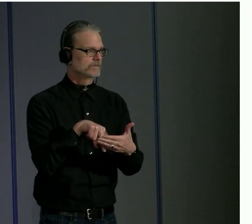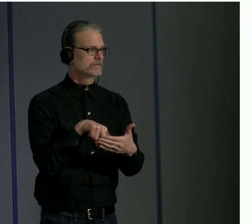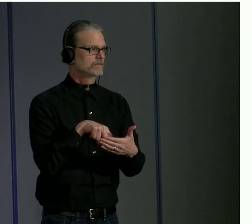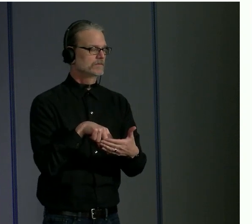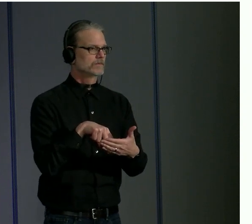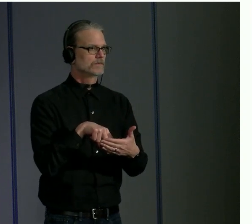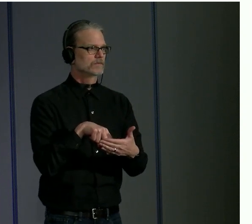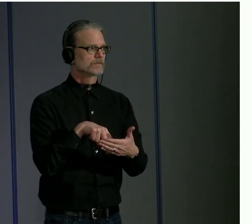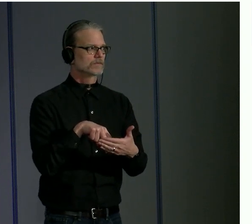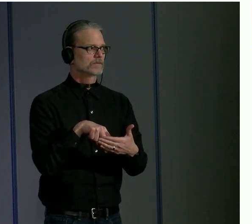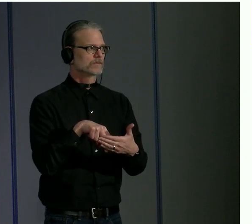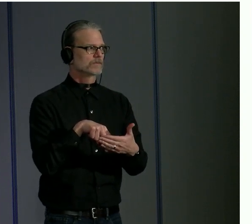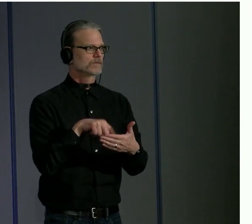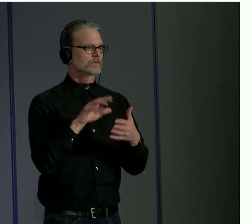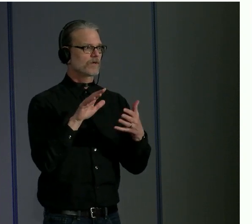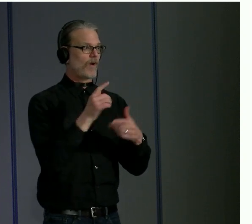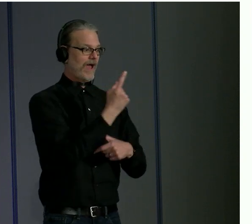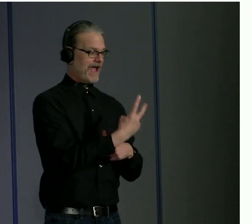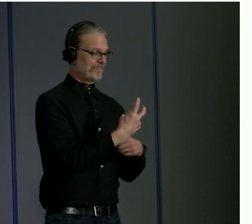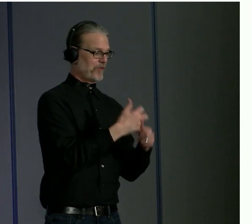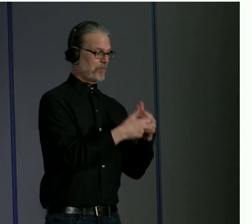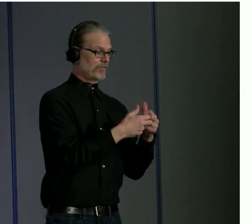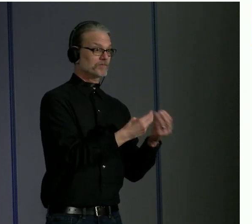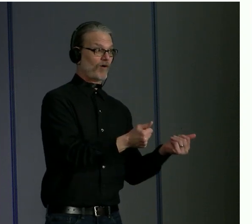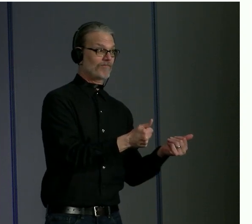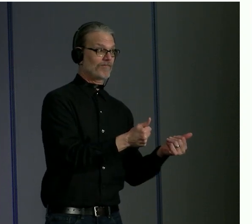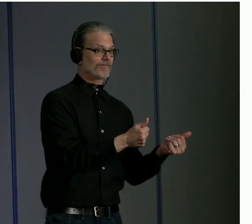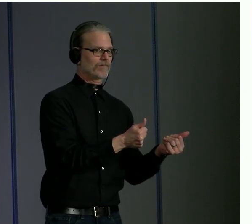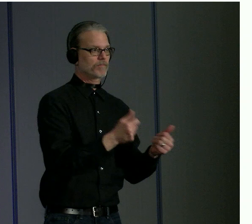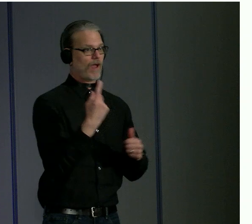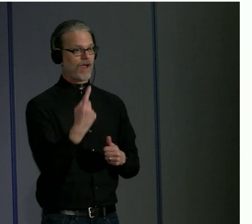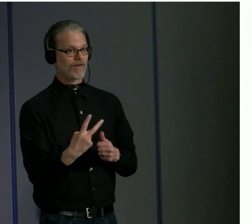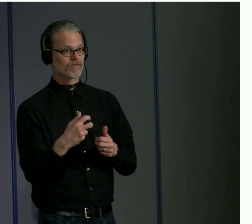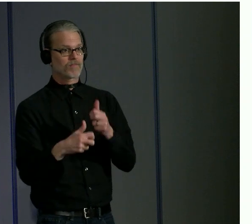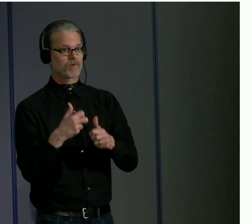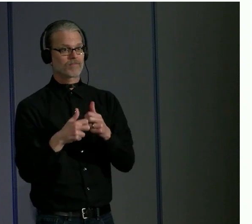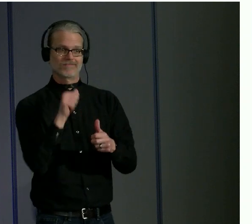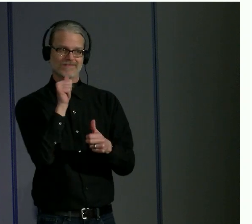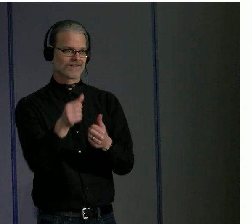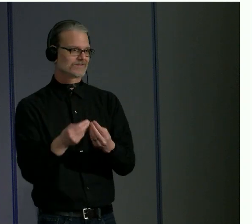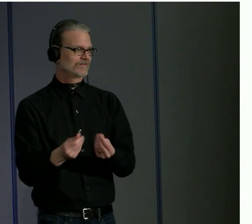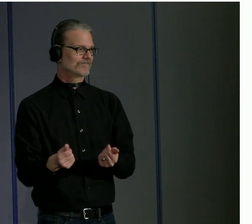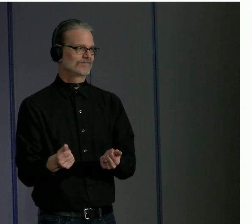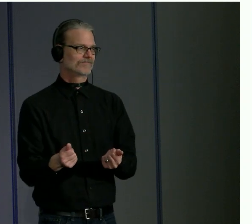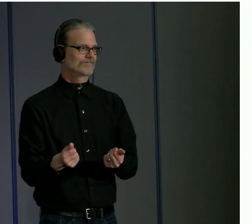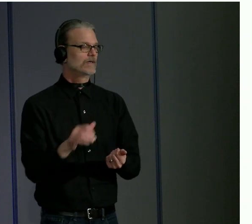So we solved half the problem, but not the other half. If we just simply darken the green color,